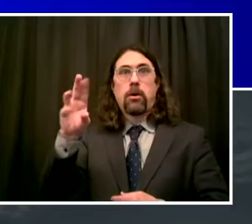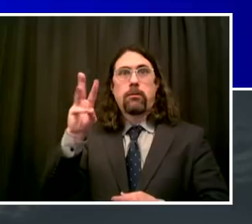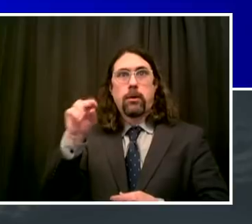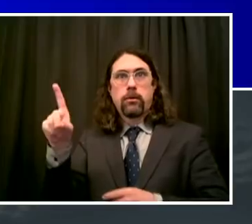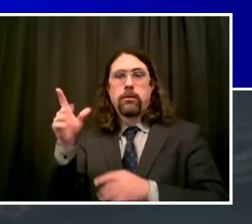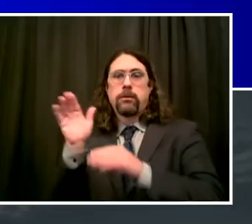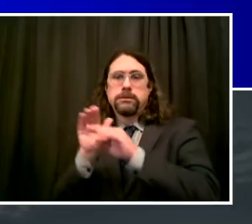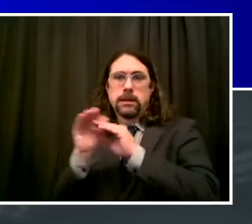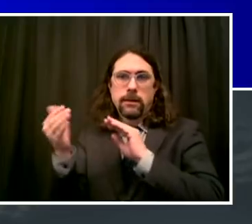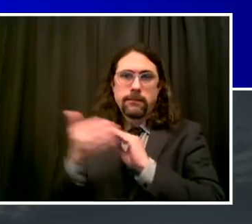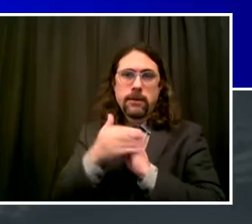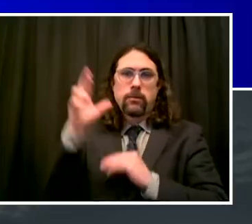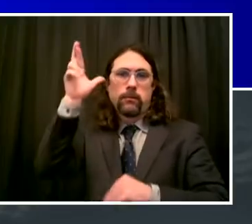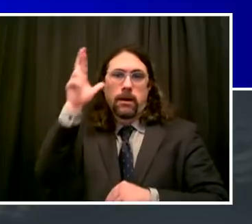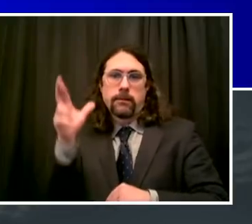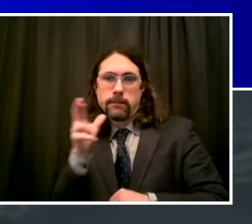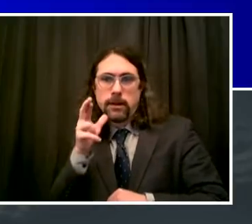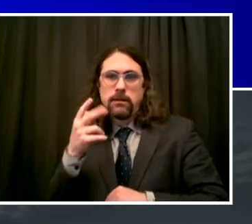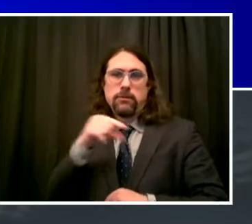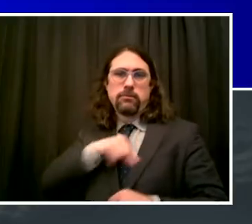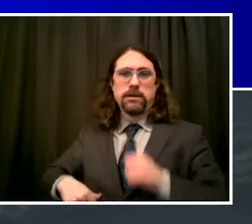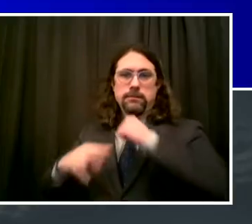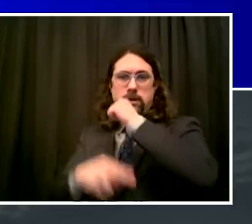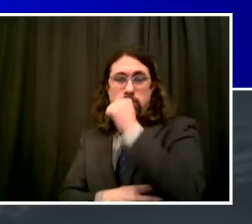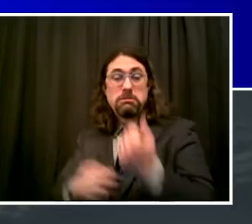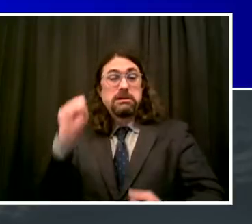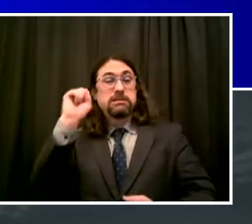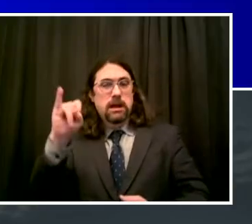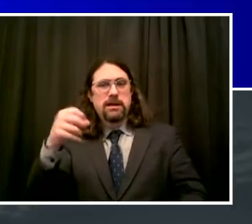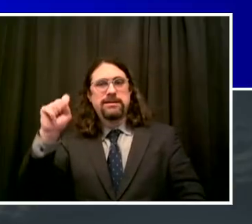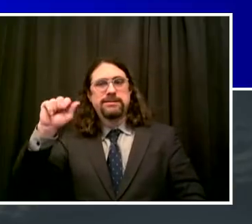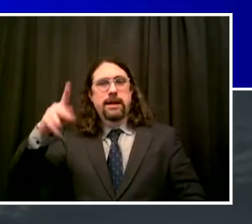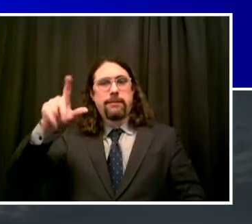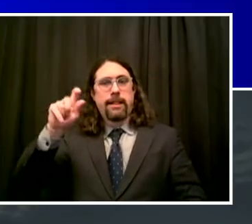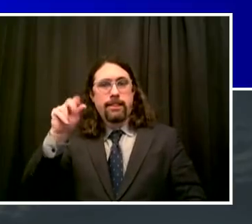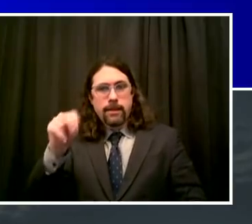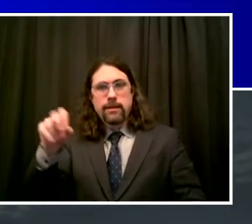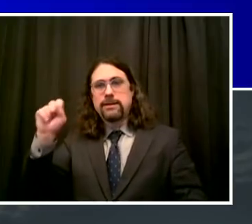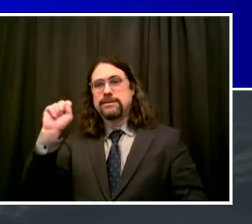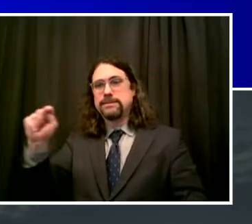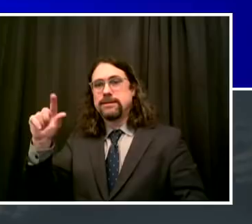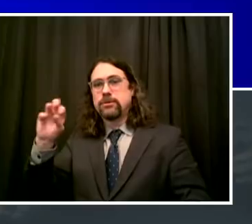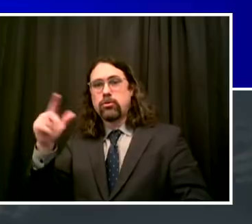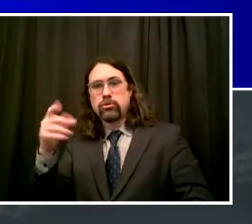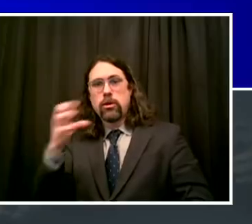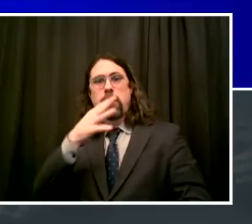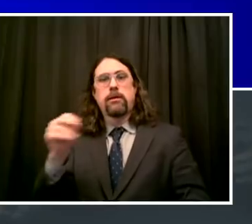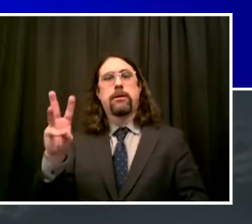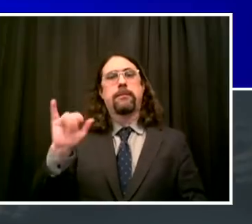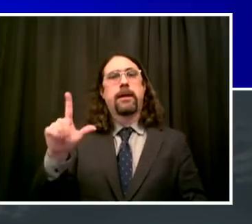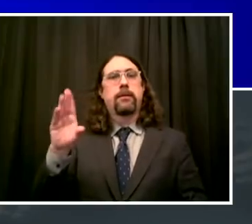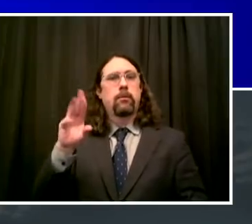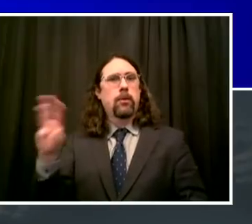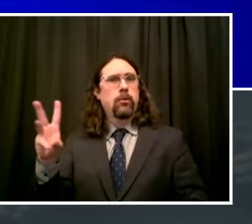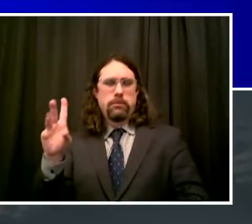AMJAICA, ROCKAWAY AND QUEENS BRIDGE. AND STAPLETON AND